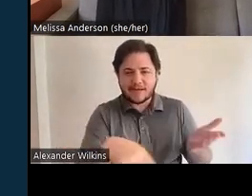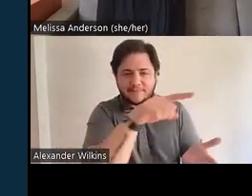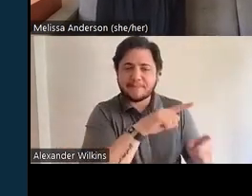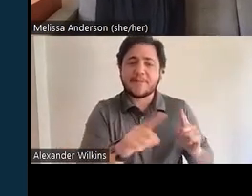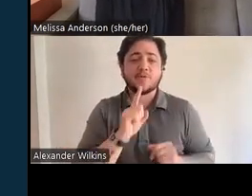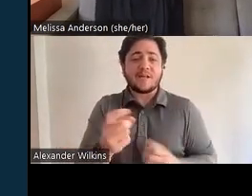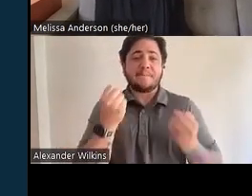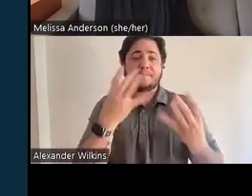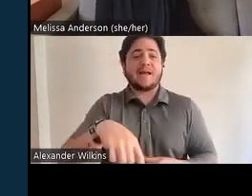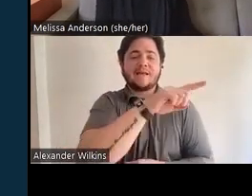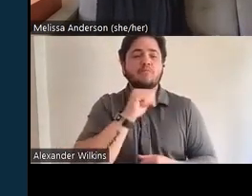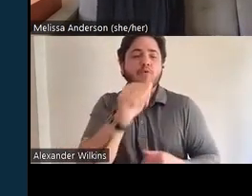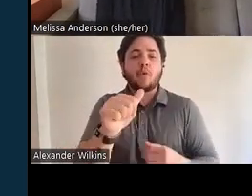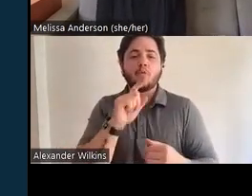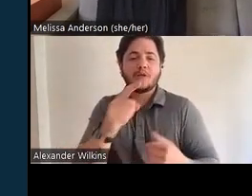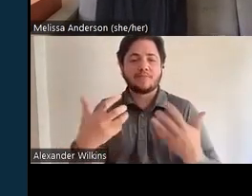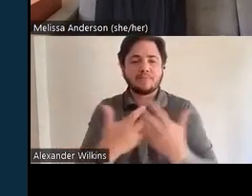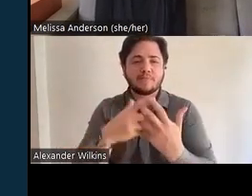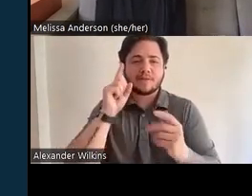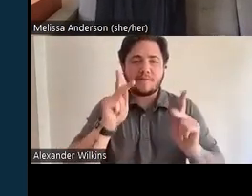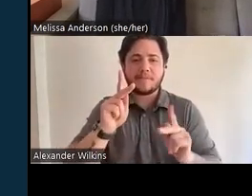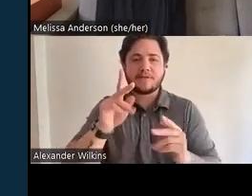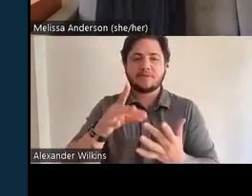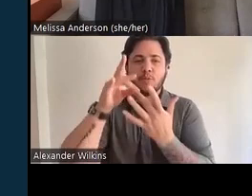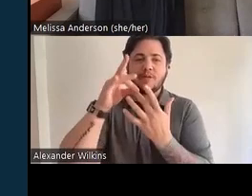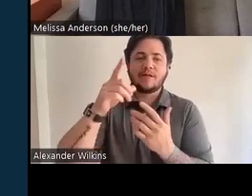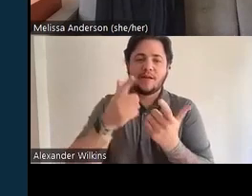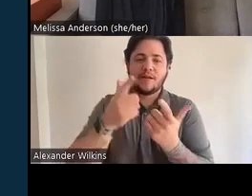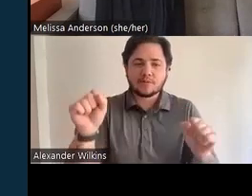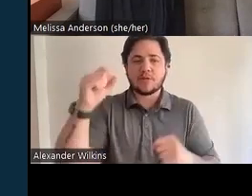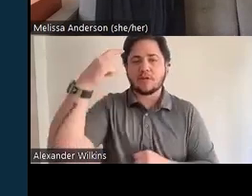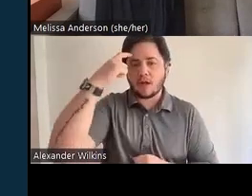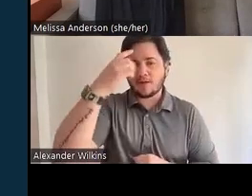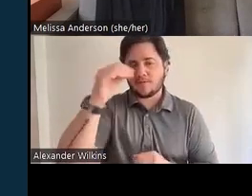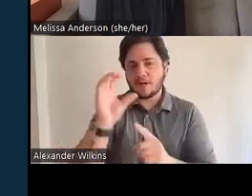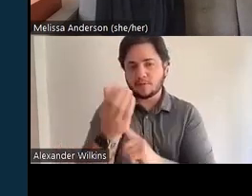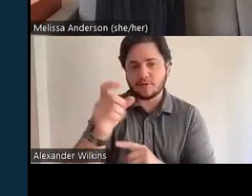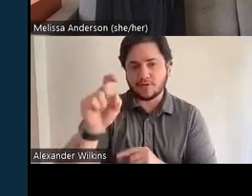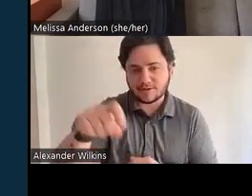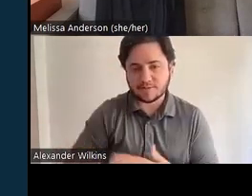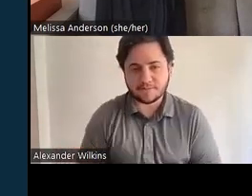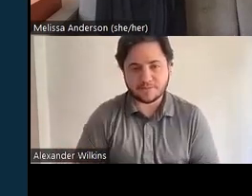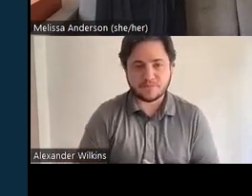from which to choose, and some of them - But the problem is most of them don't fit the